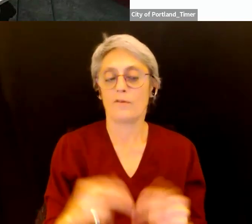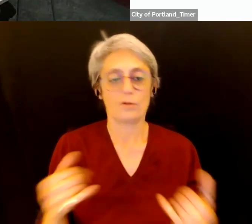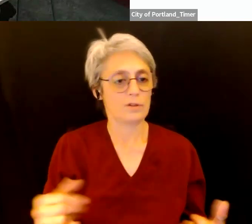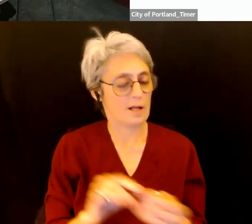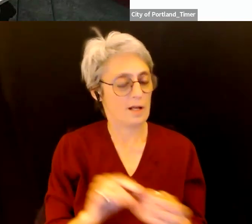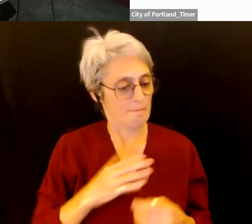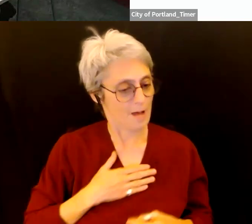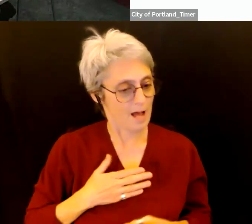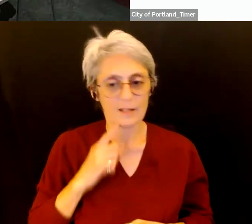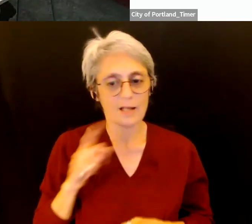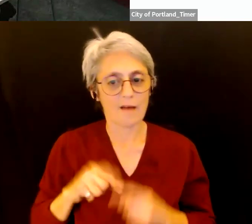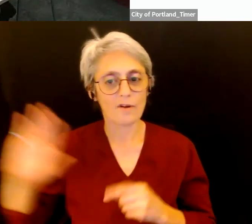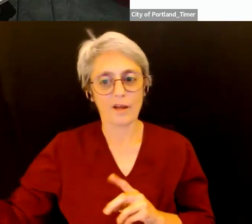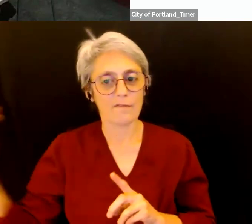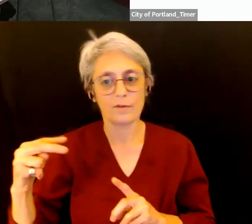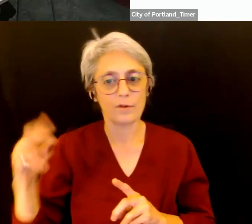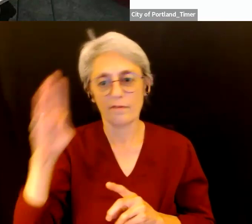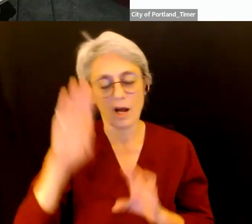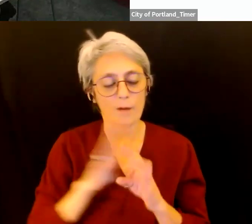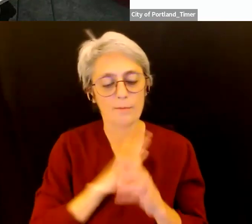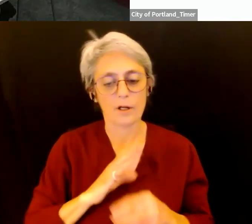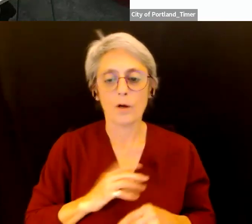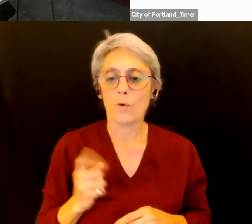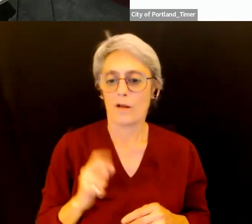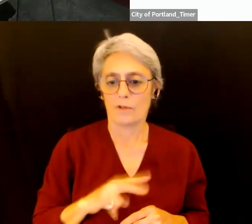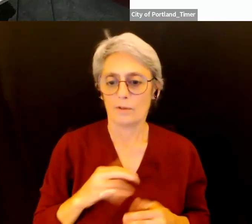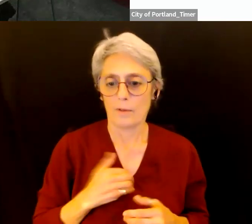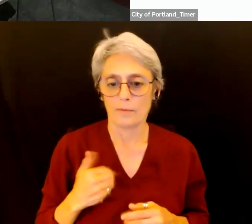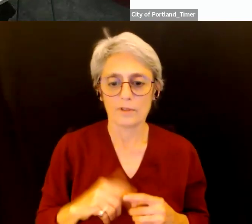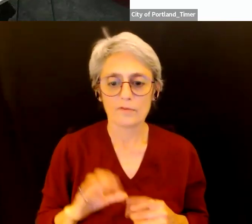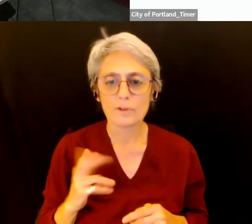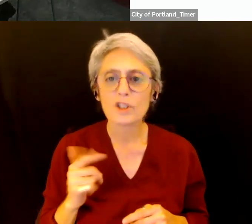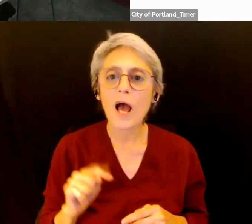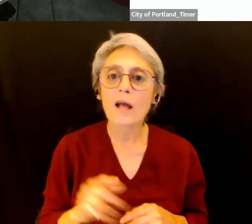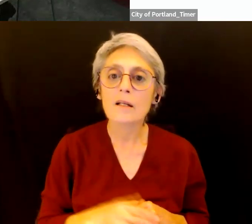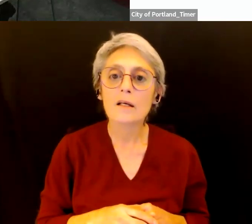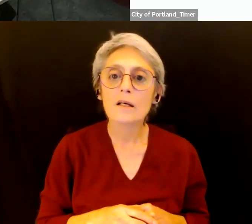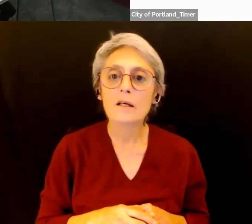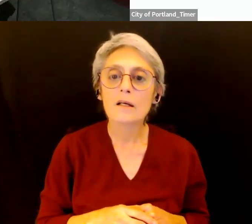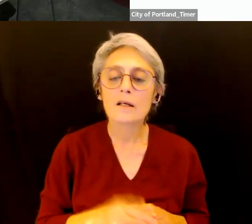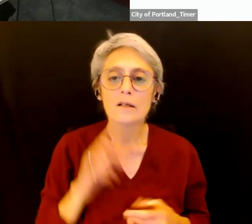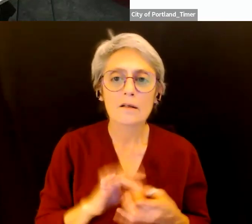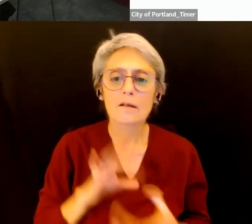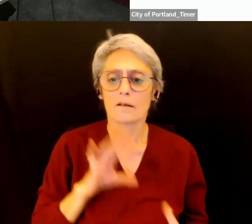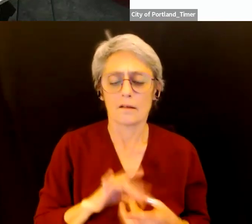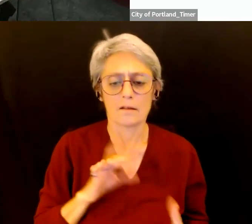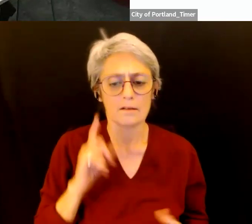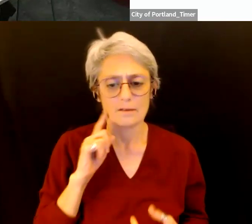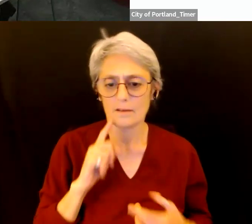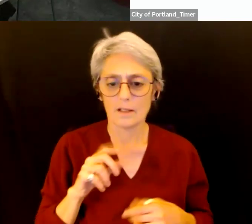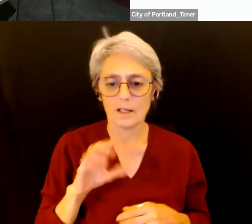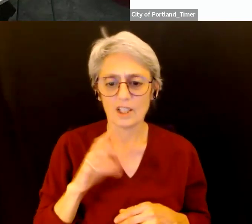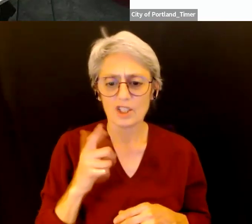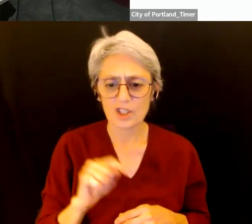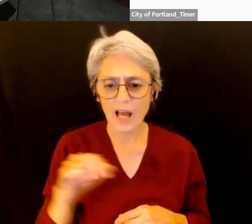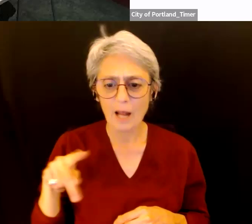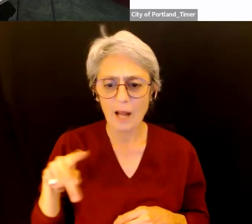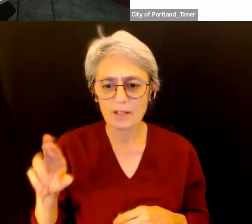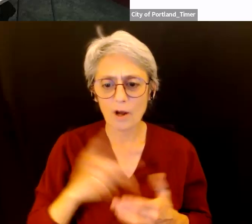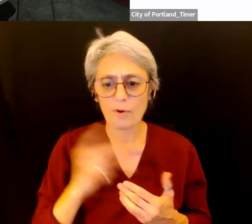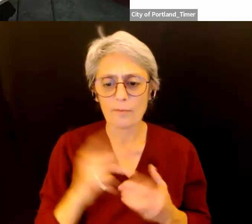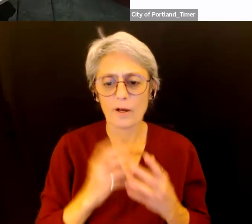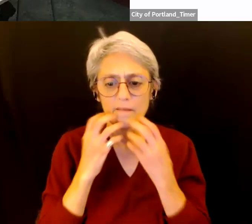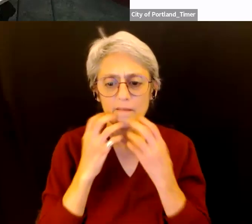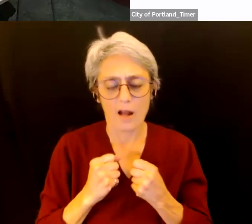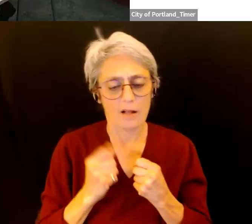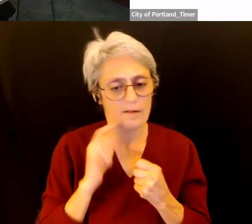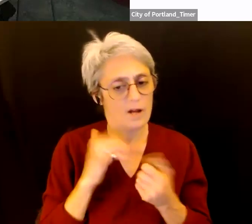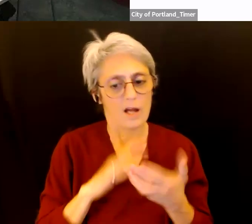I am one of 22 members from chat. Both chat and PSR programs are vital to our community's future of emergency response.